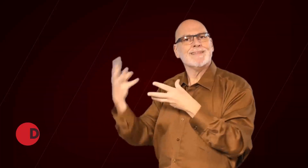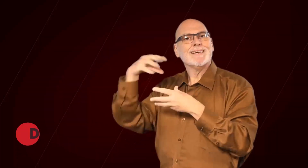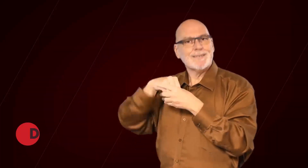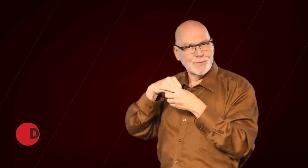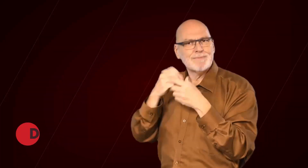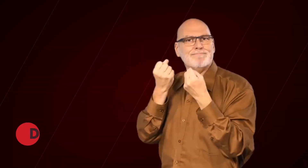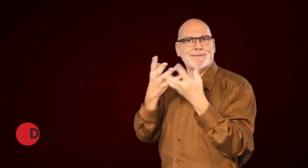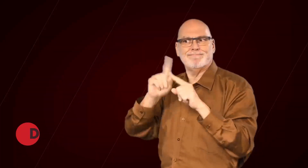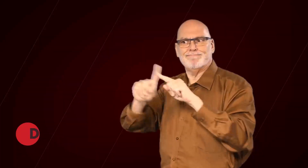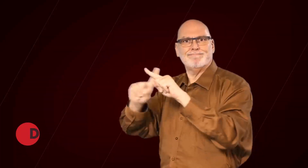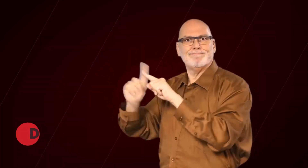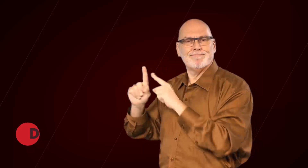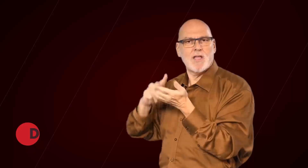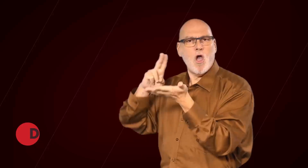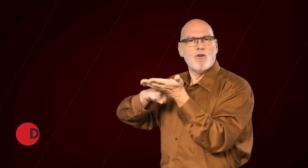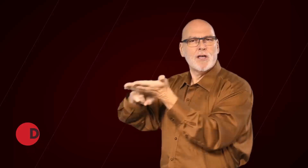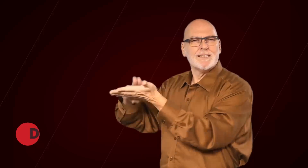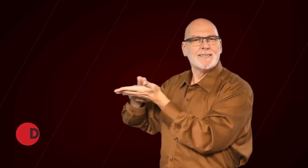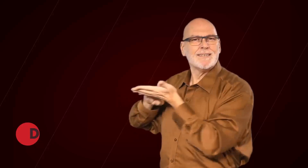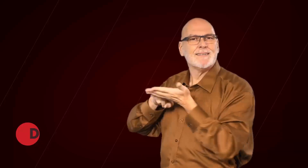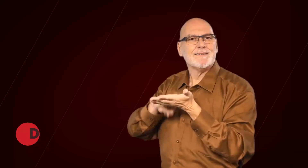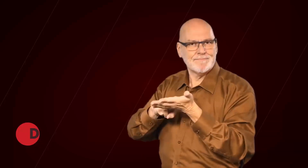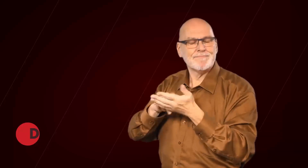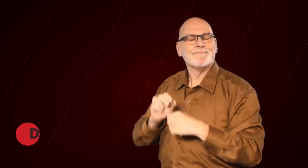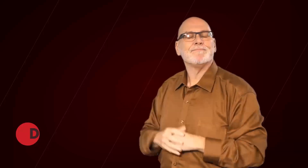and includes many contracts.